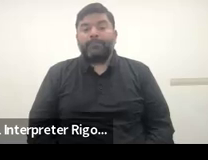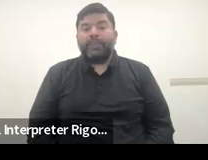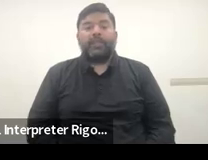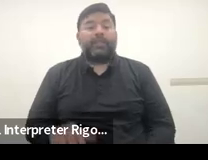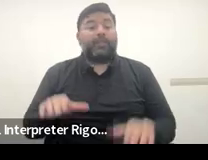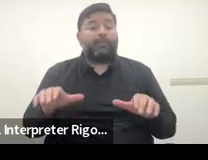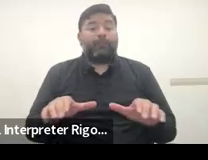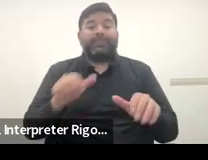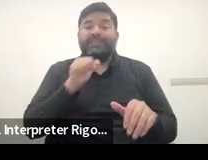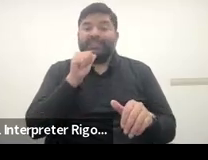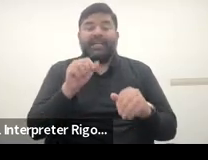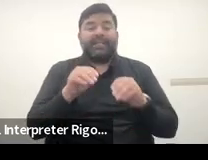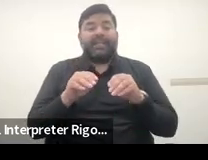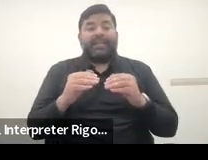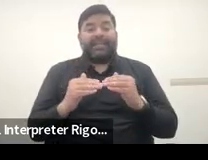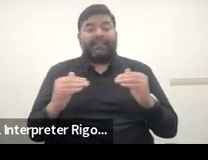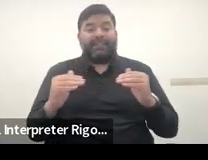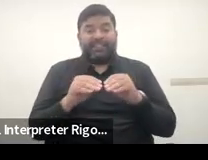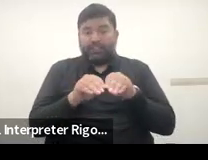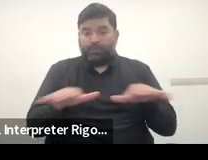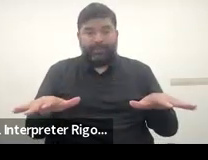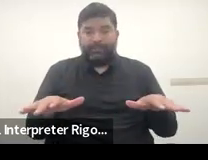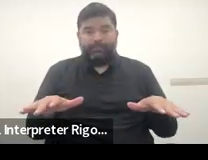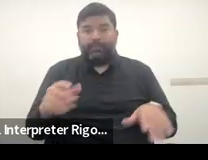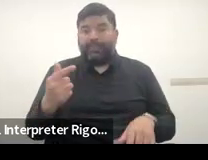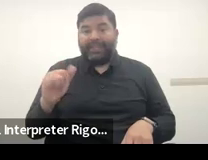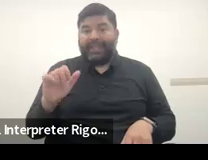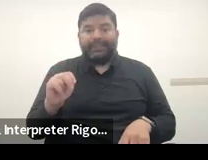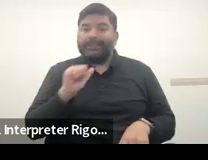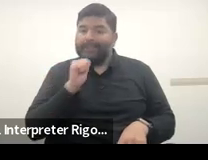either like the gain is not evenly distributed for example some of these phoneme types